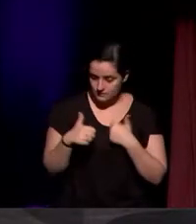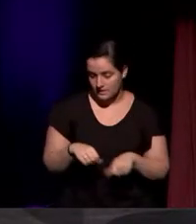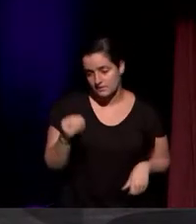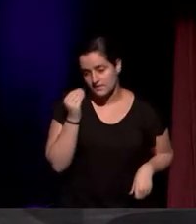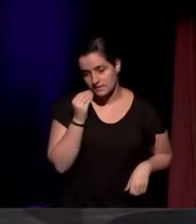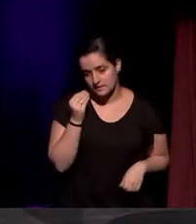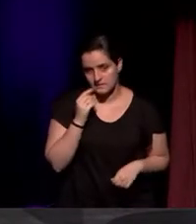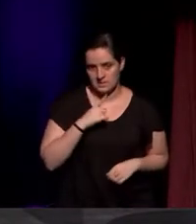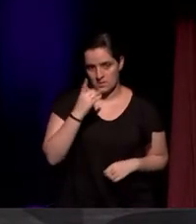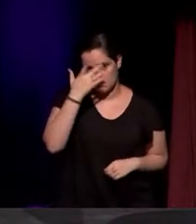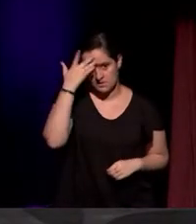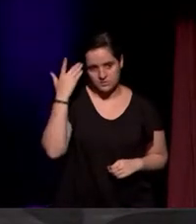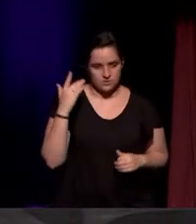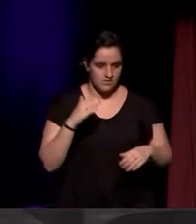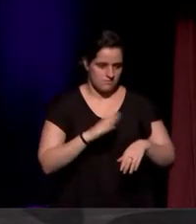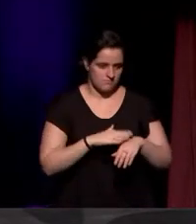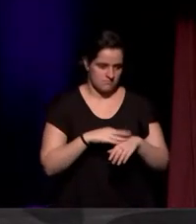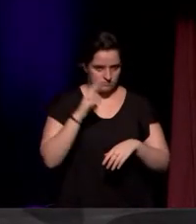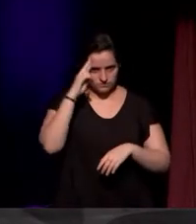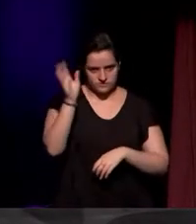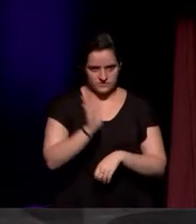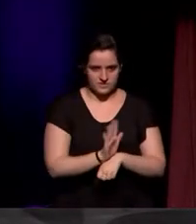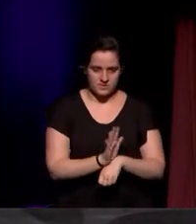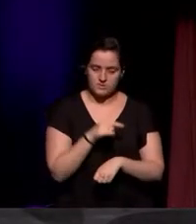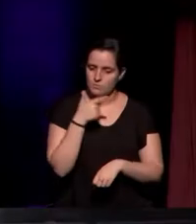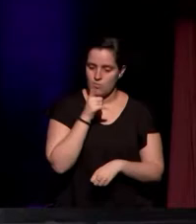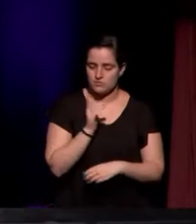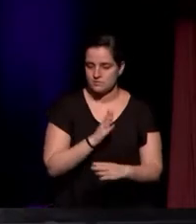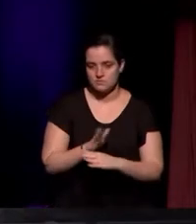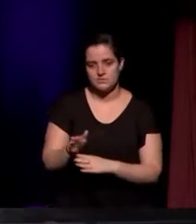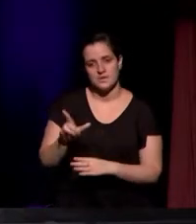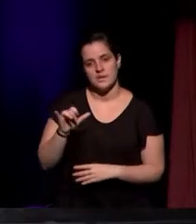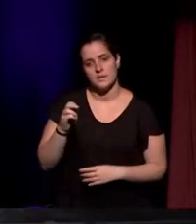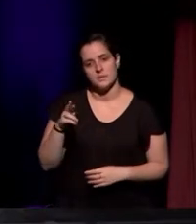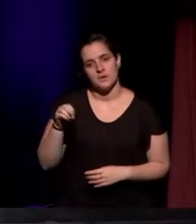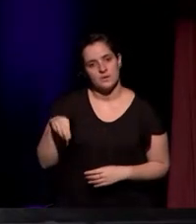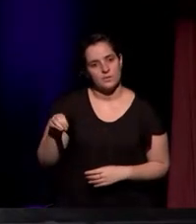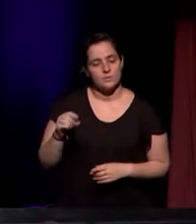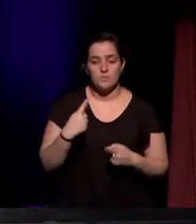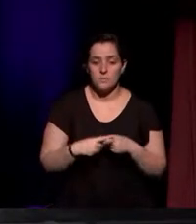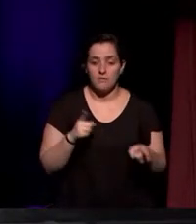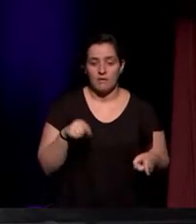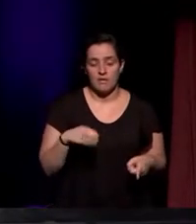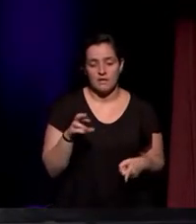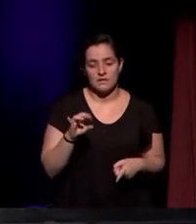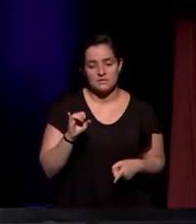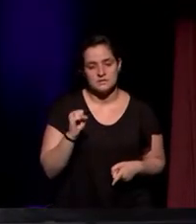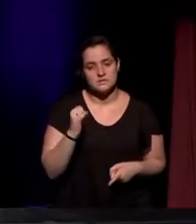that he has a movie, that he could not pass in Lebanon because he is a Christian, and he speaks of the community,